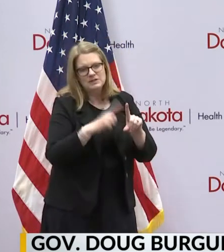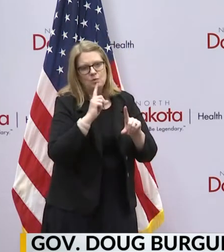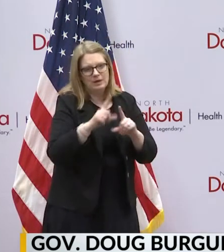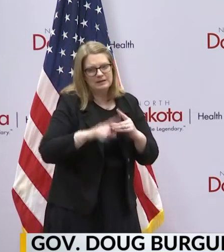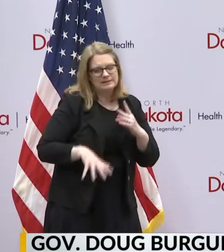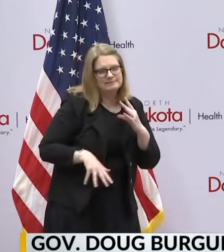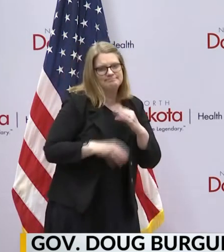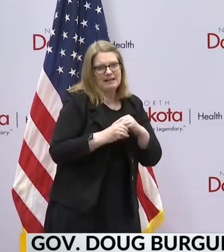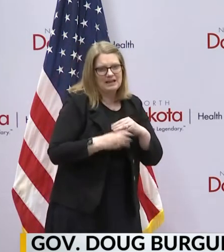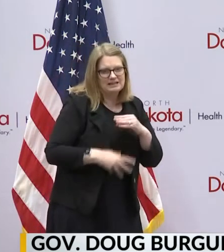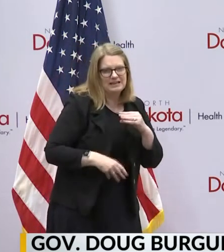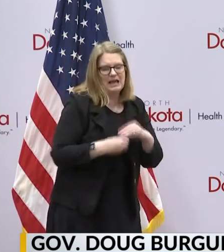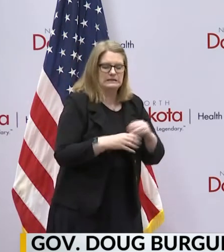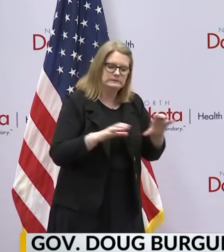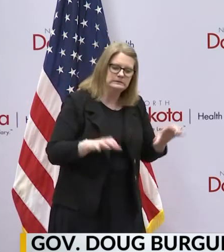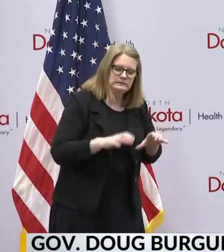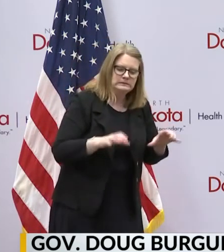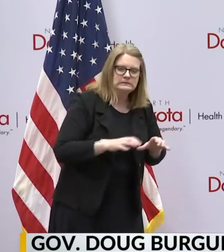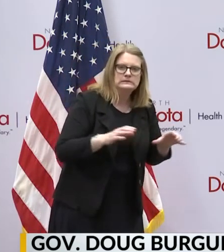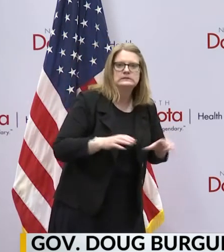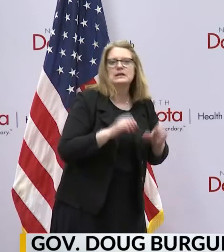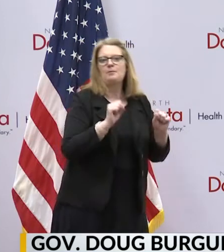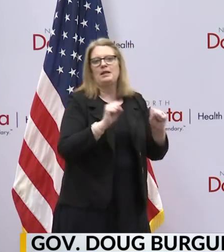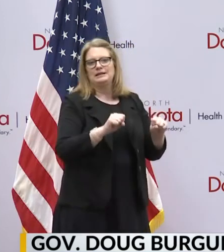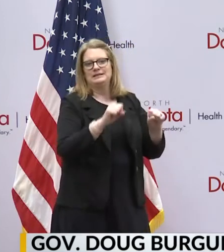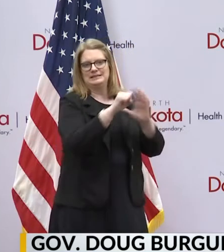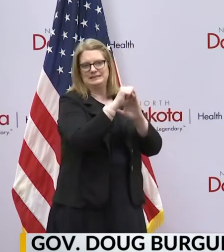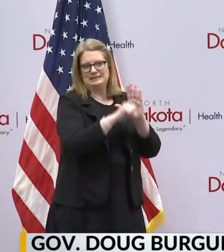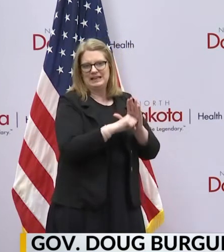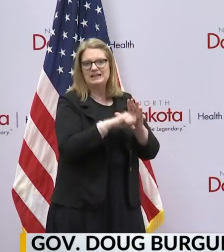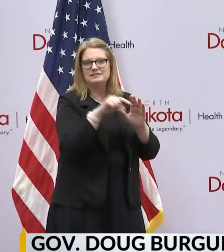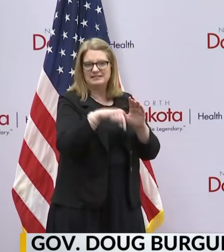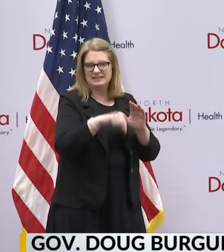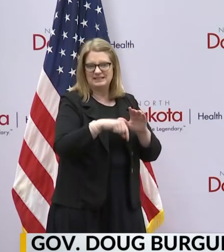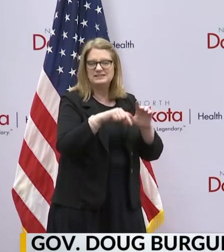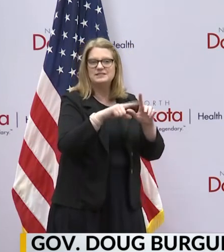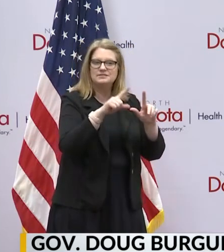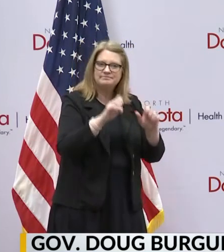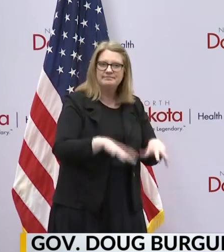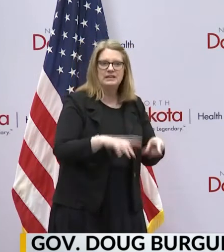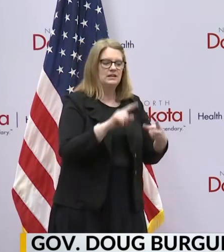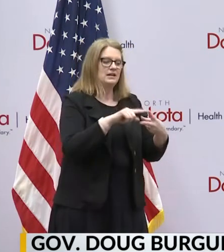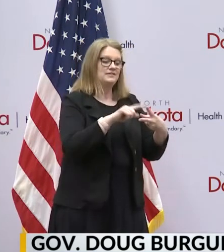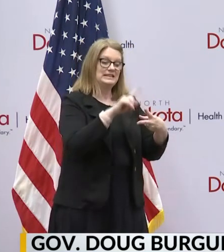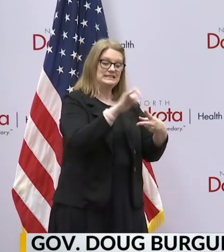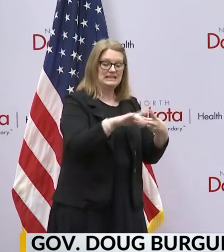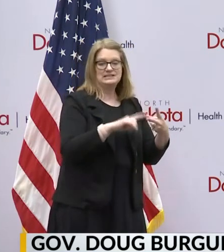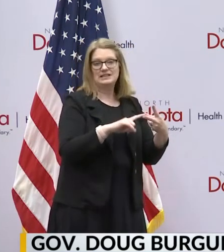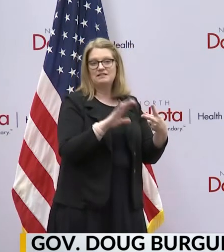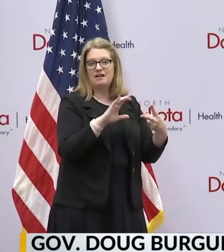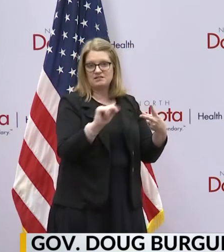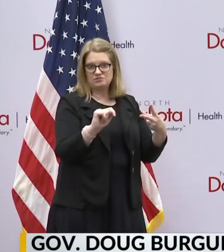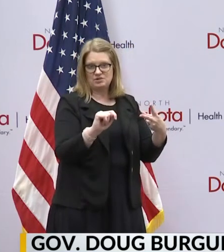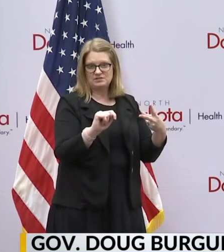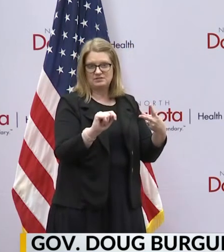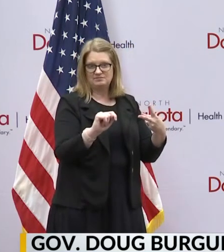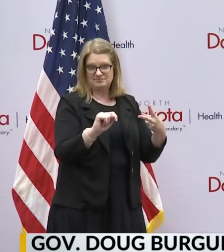AS YOU KNOW, WE'VE SPENT THE LAST COUPLE OF MONTHS REALLY BUILDING UP OUR CAPABILITY IN THE STATE IN TERMS OF TESTING AND CONTACT TRACING, BECAUSE